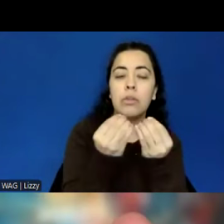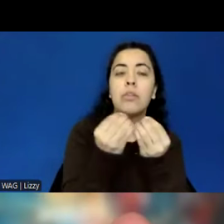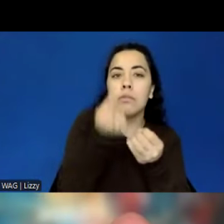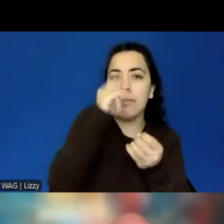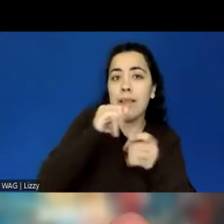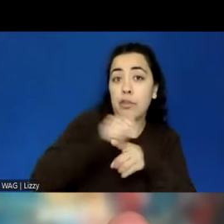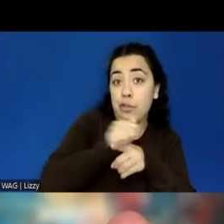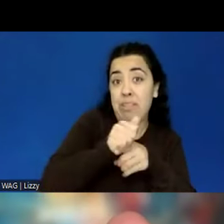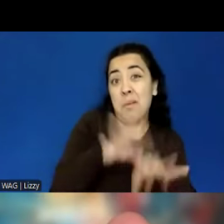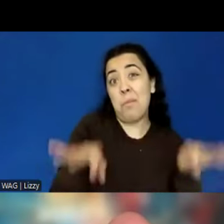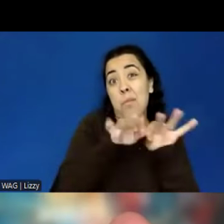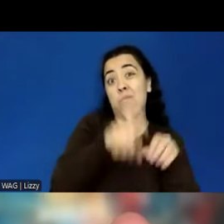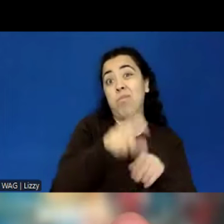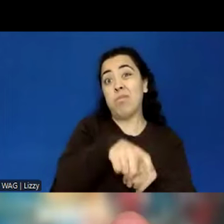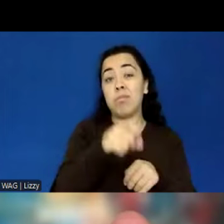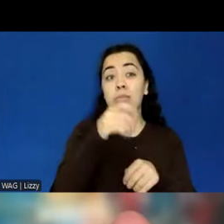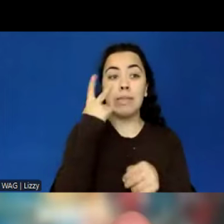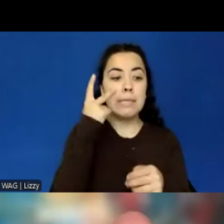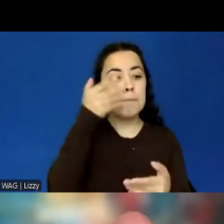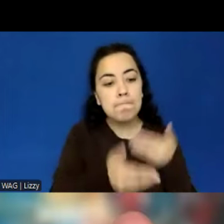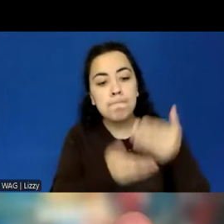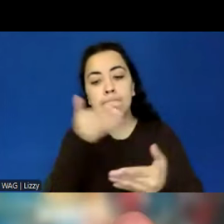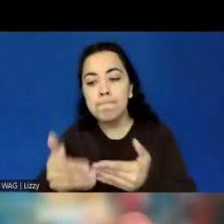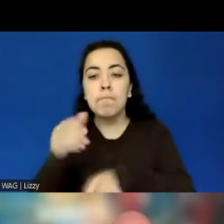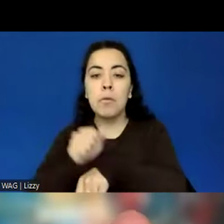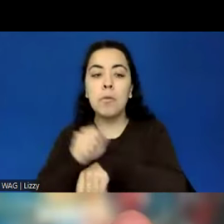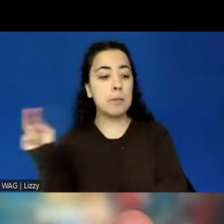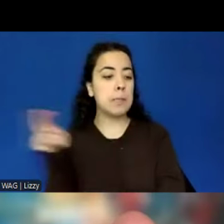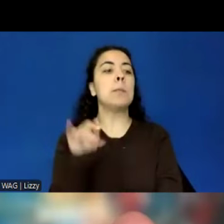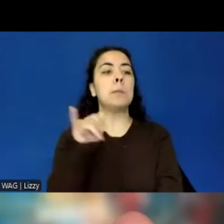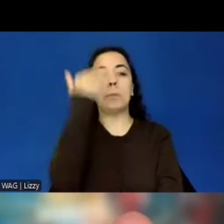because they will see how the work is going and make sure that people get the training they need